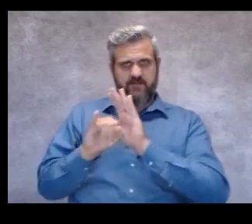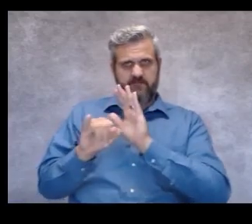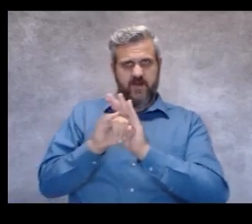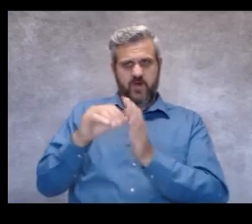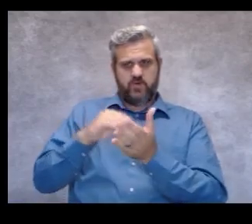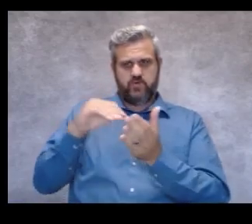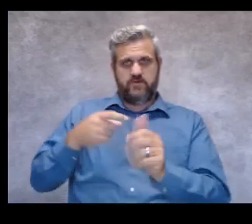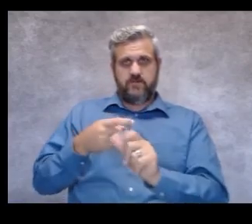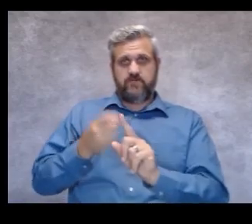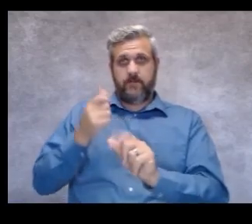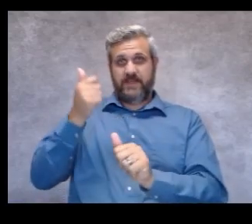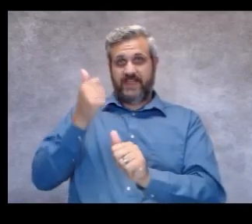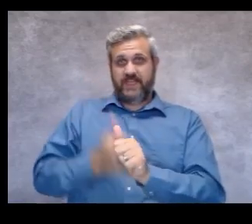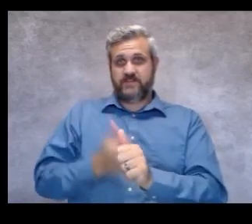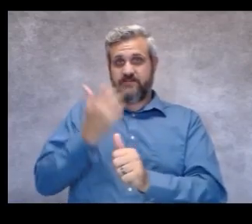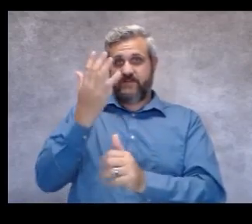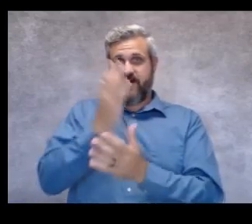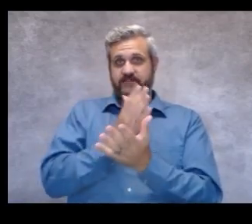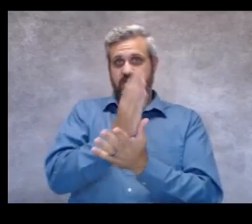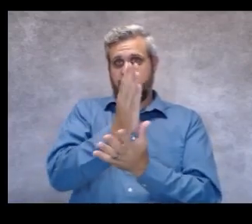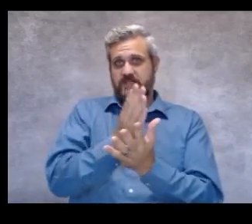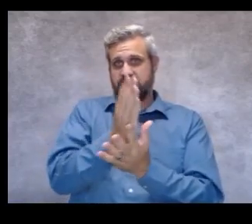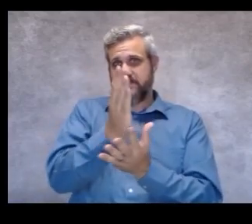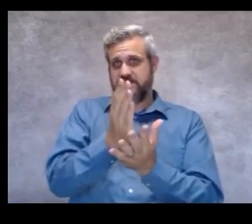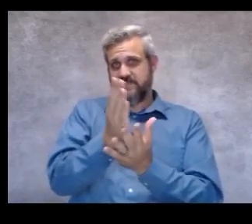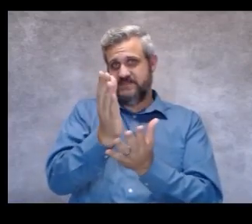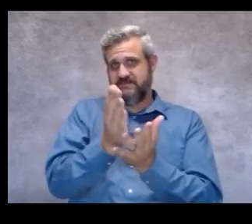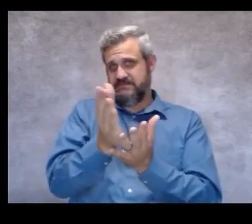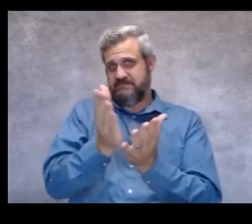students for each of the five gifted areas?